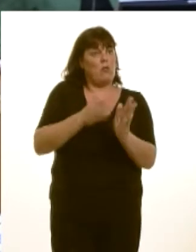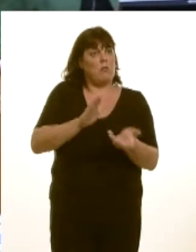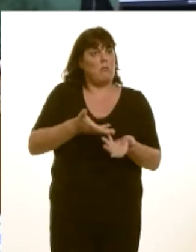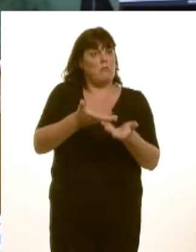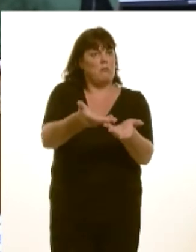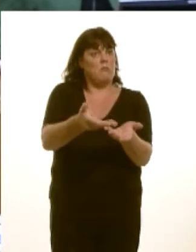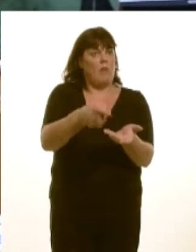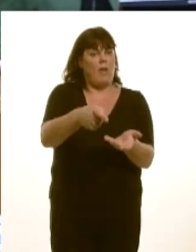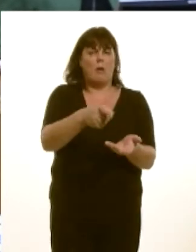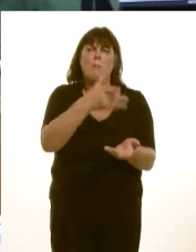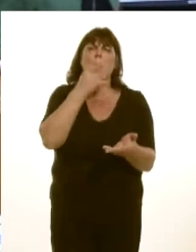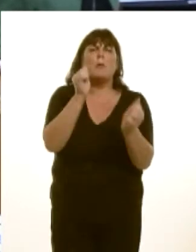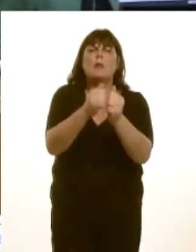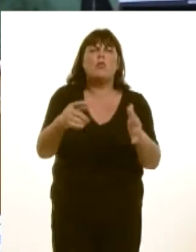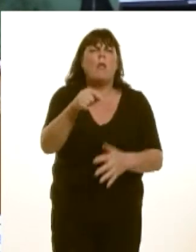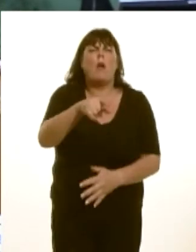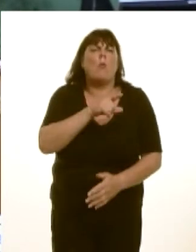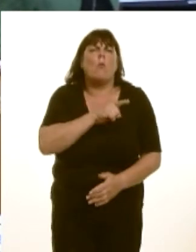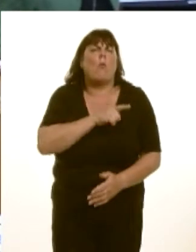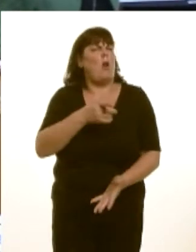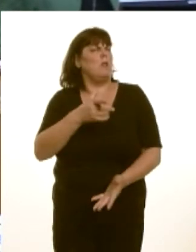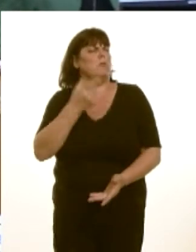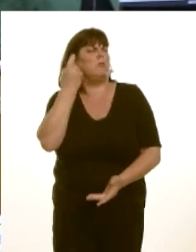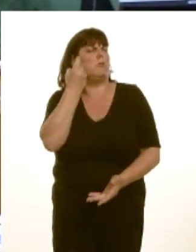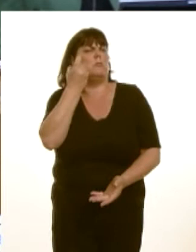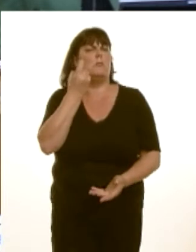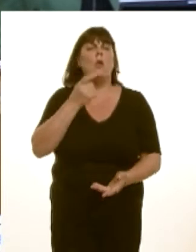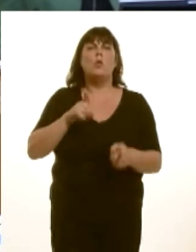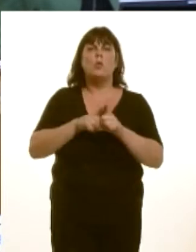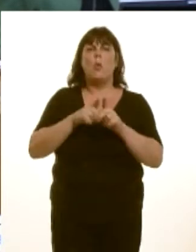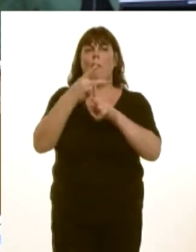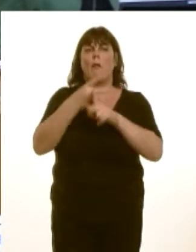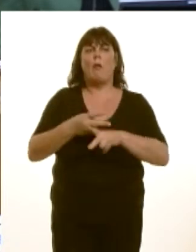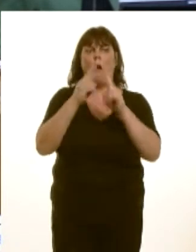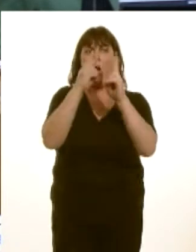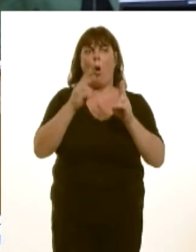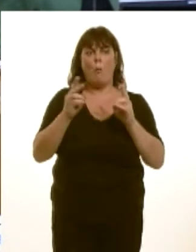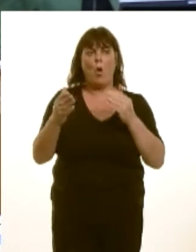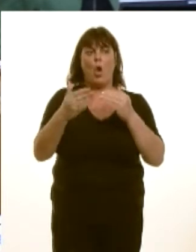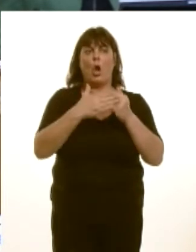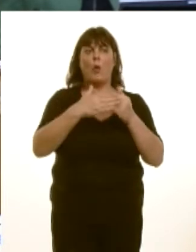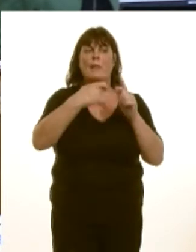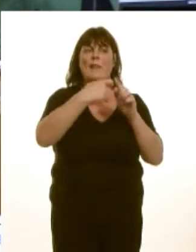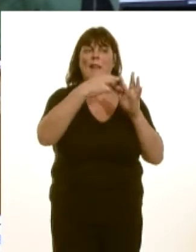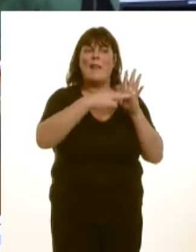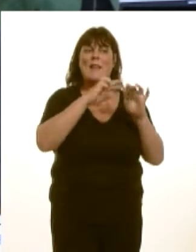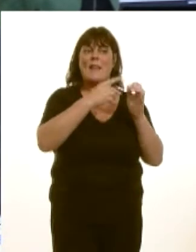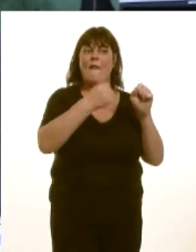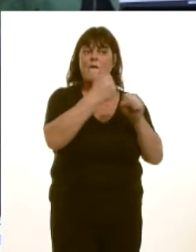I can give an example in my own constituency of a care home that closed in Kenfig Hill; people were up in arms about it.